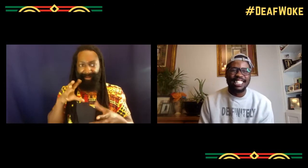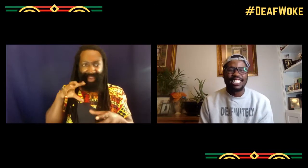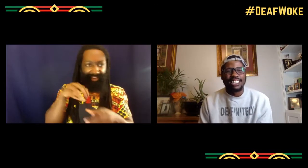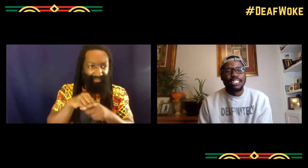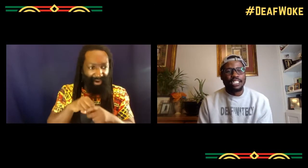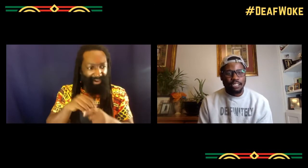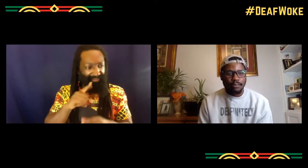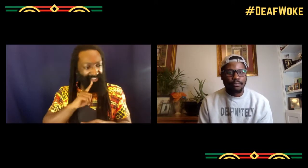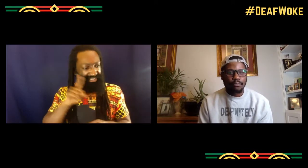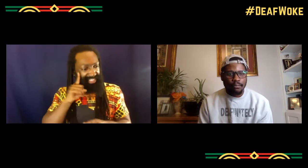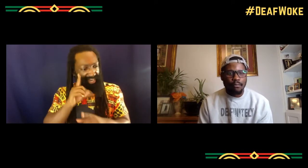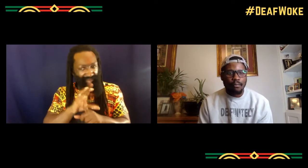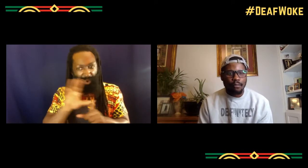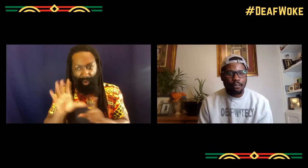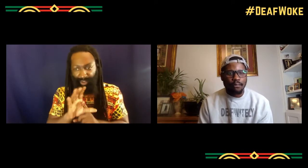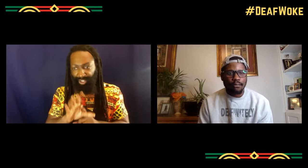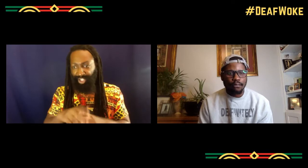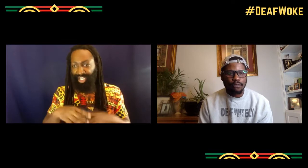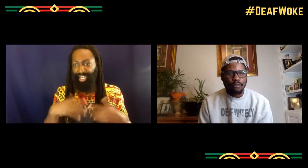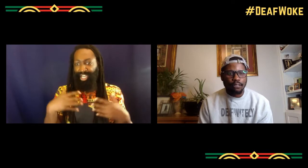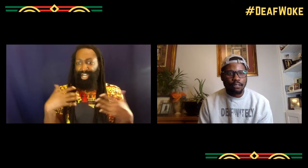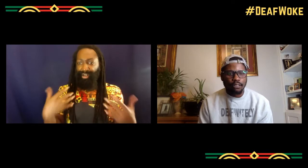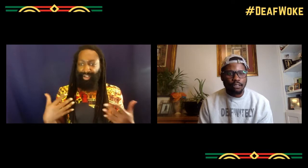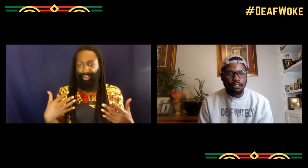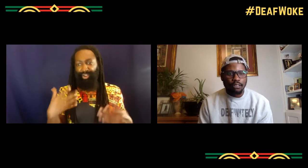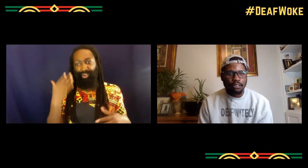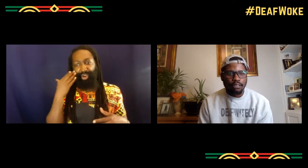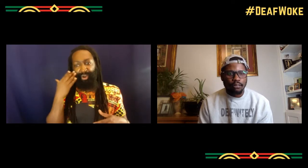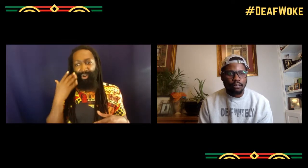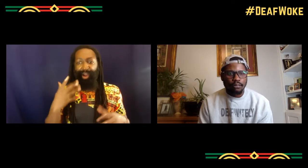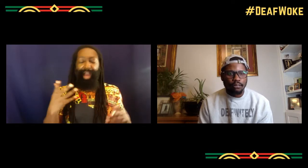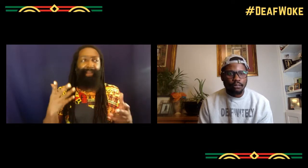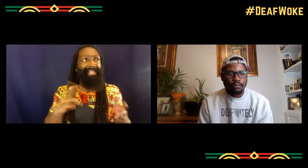trying to fake it to make it while you were learning it. And then you got involved in deaf culture,